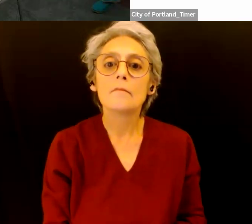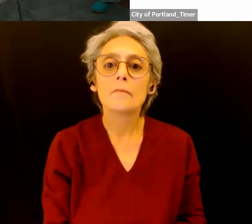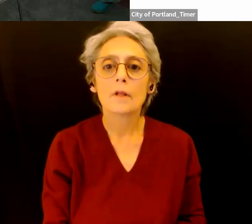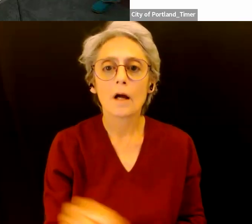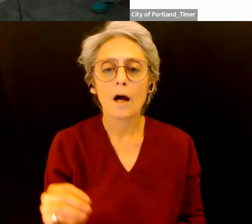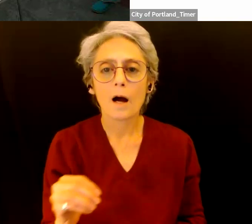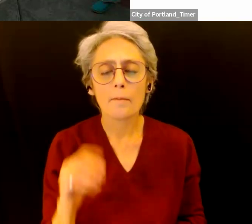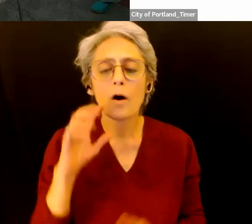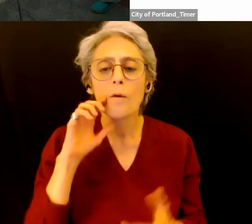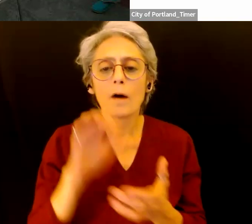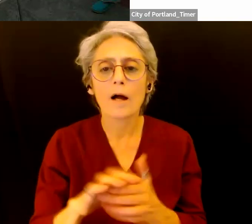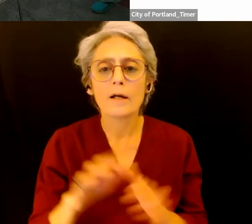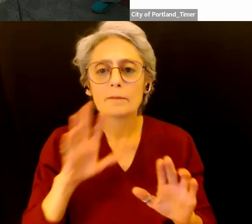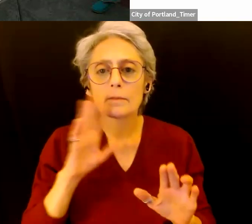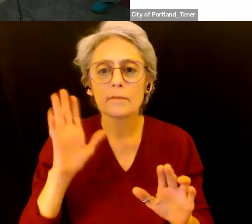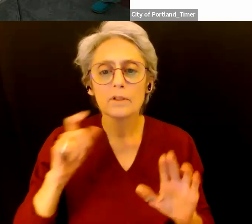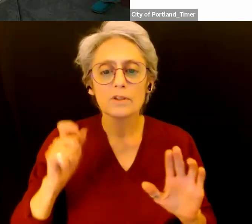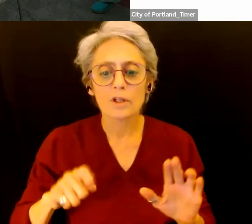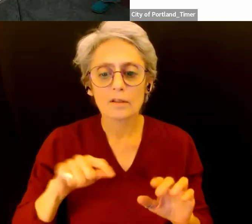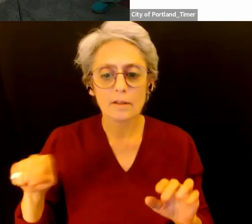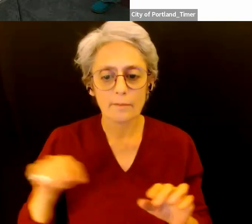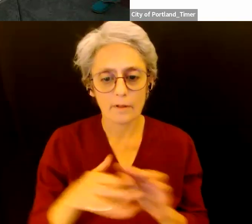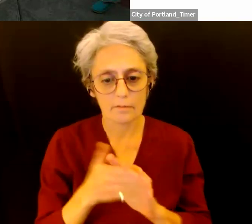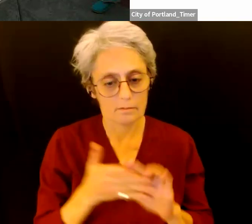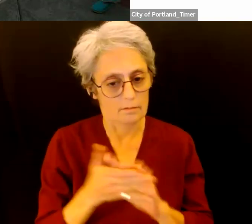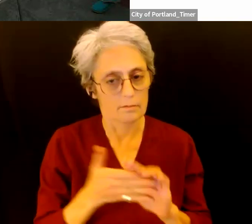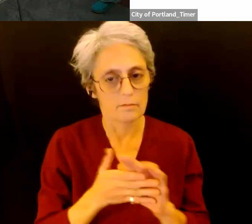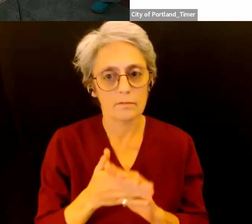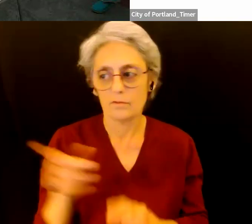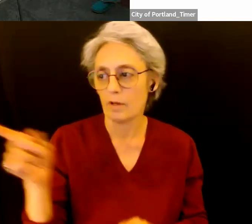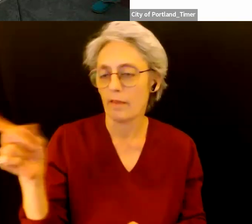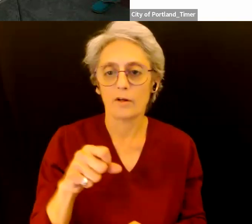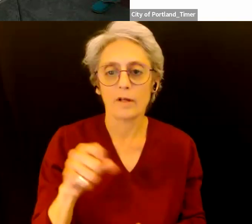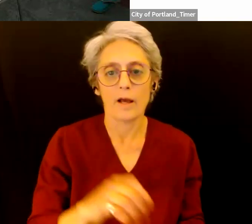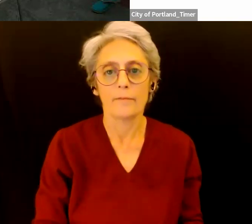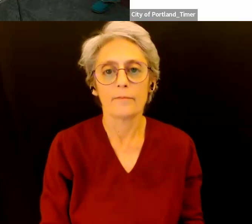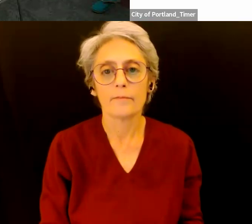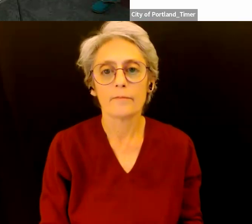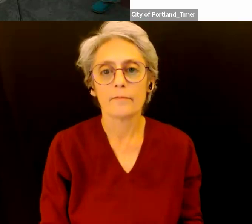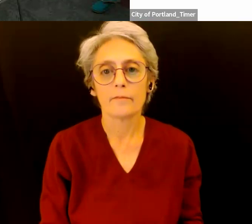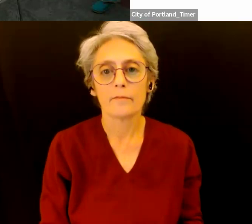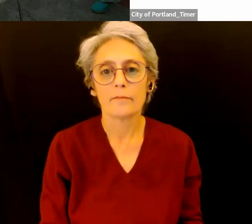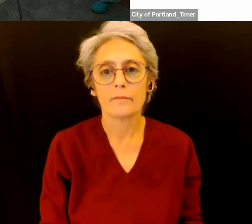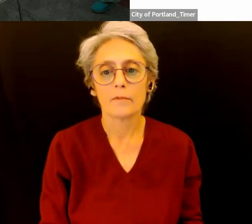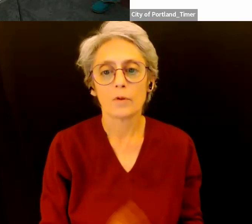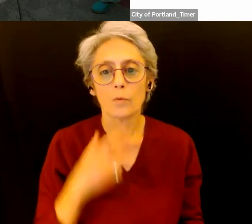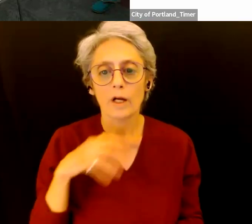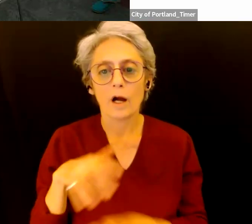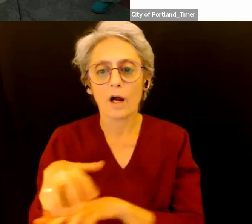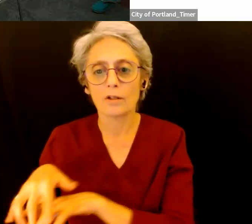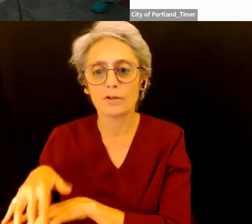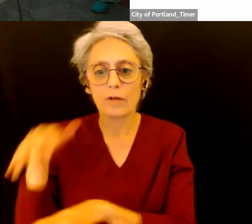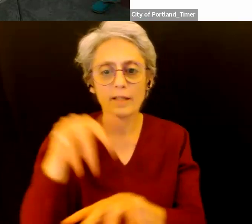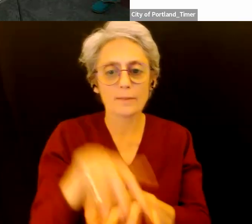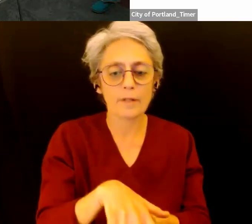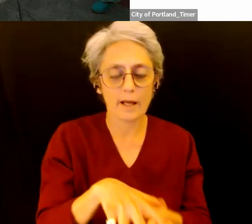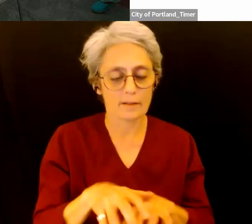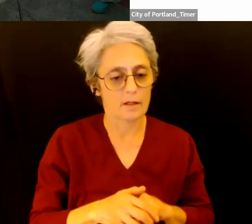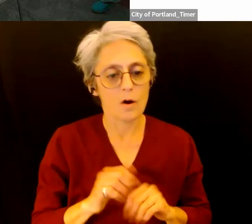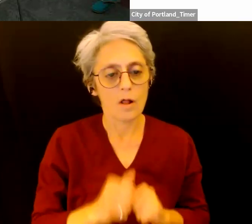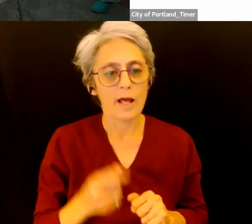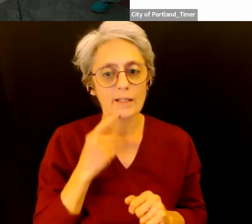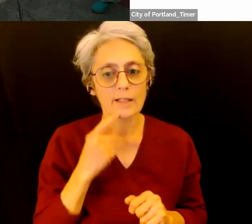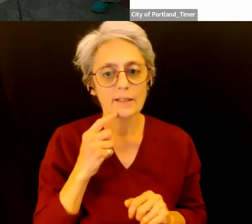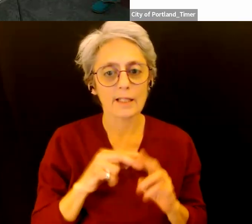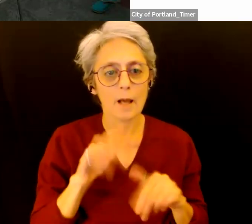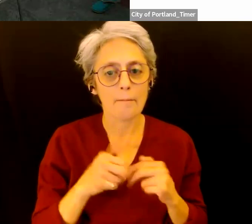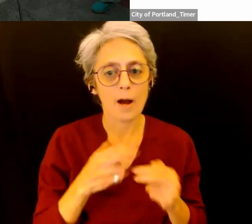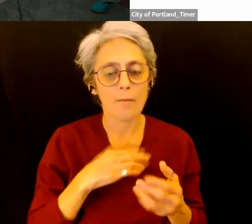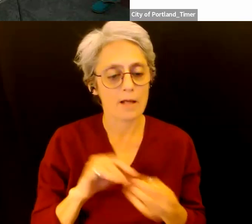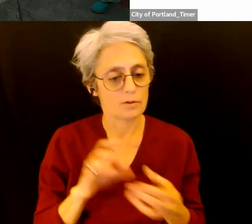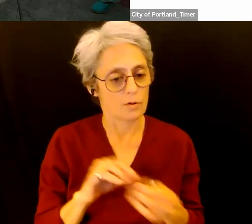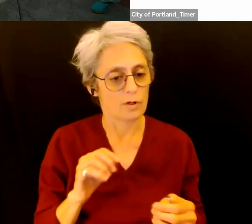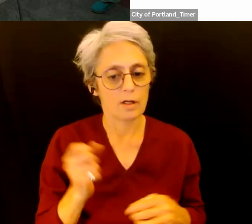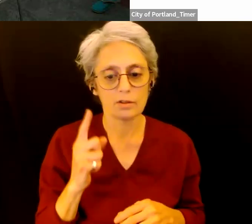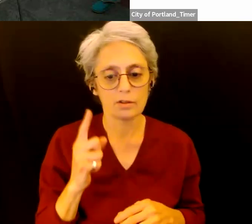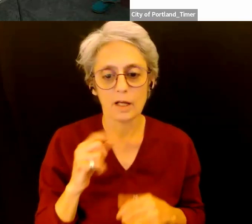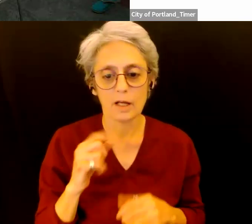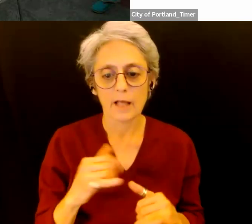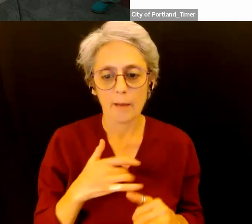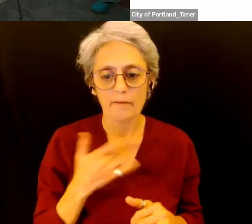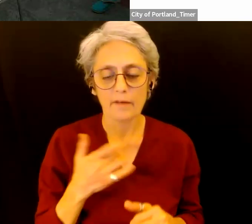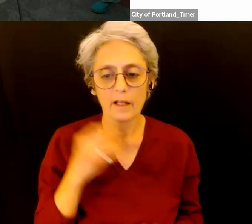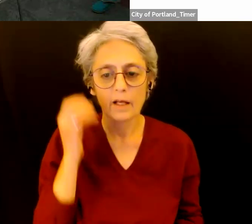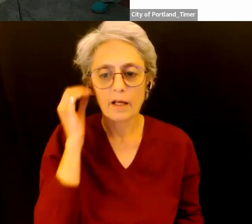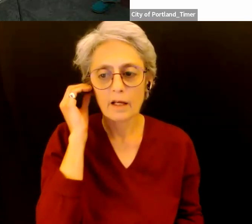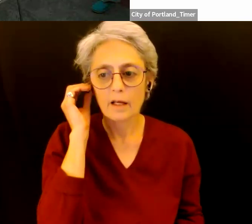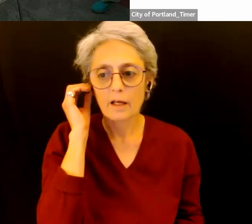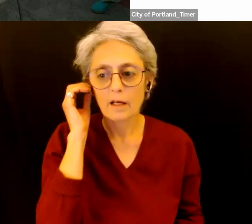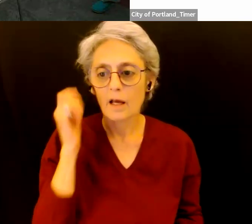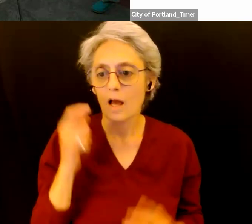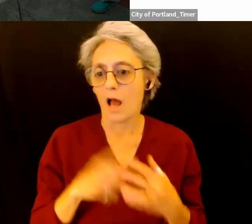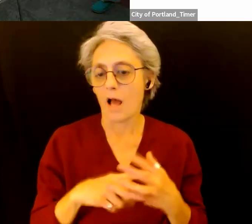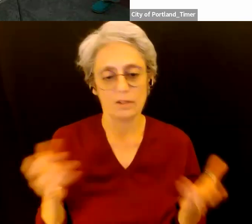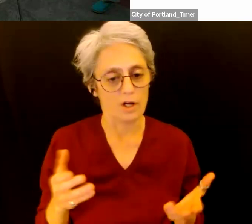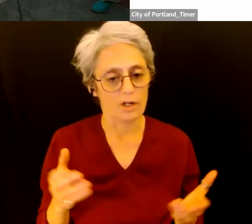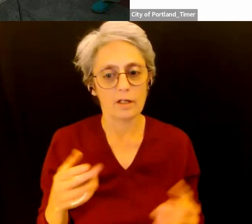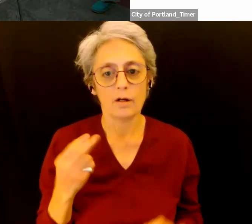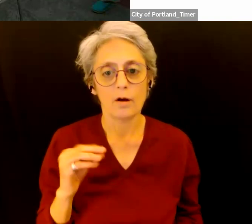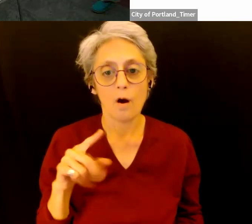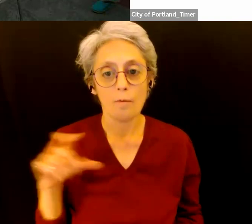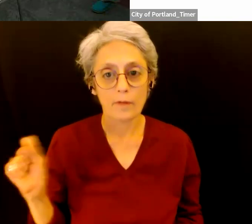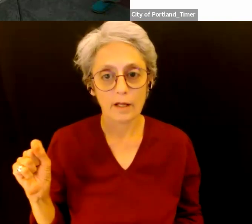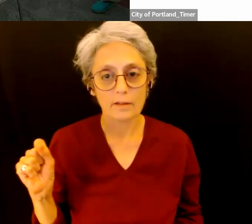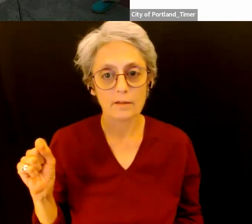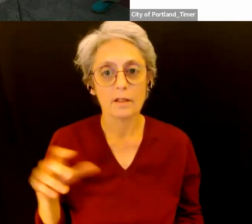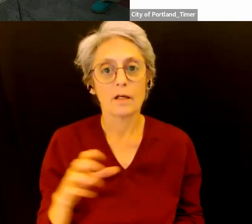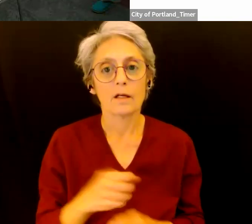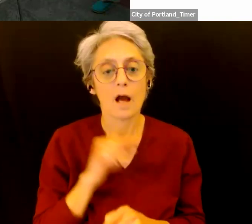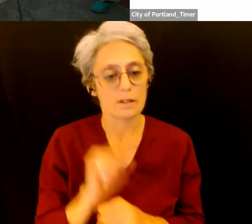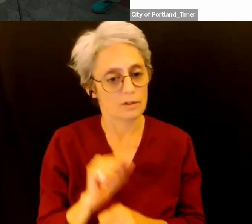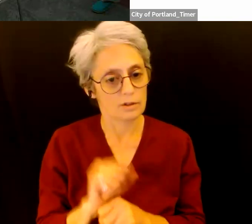Thank you. He's right there. Yeah. We're transplants. All I can say is about my story and I understand the same feeling because I started out here homeless And got a job at Fred Myers.